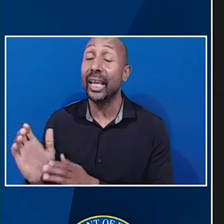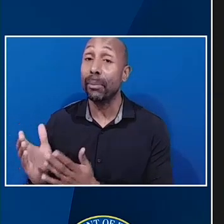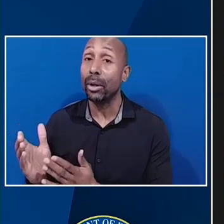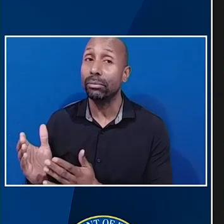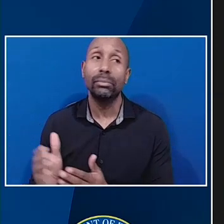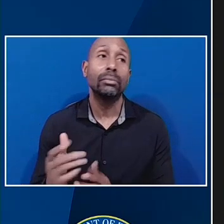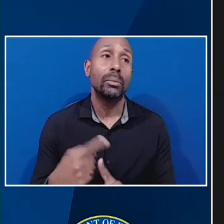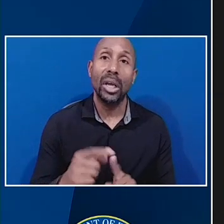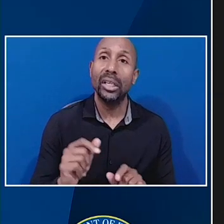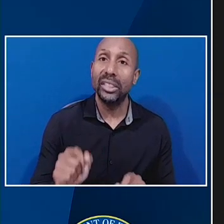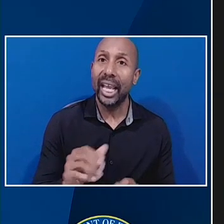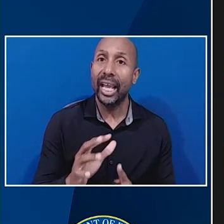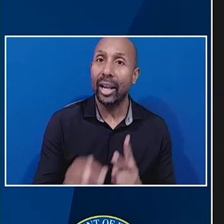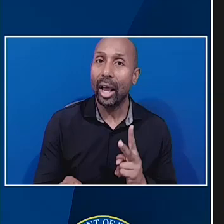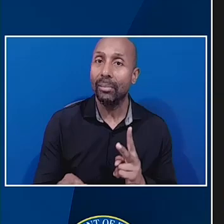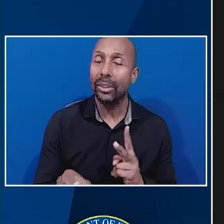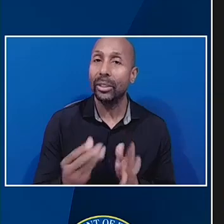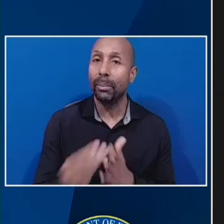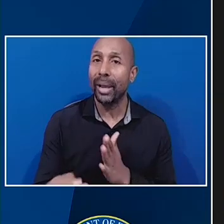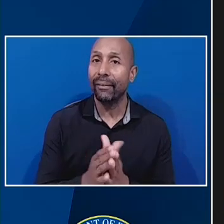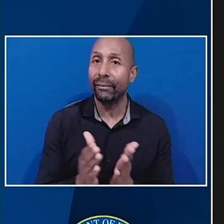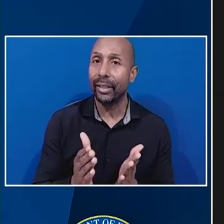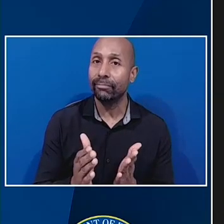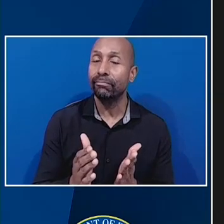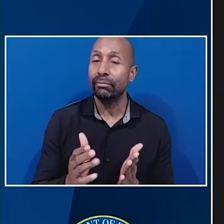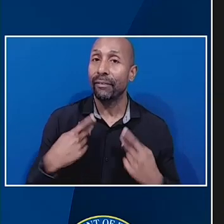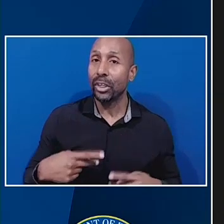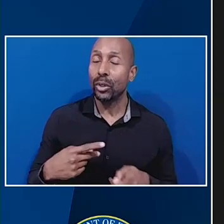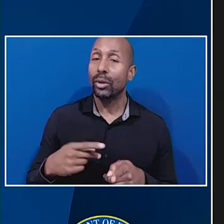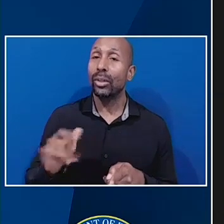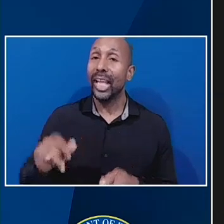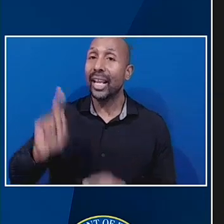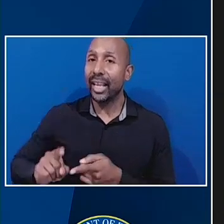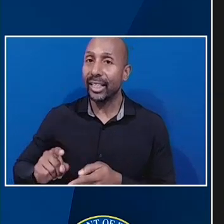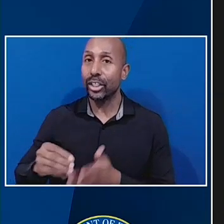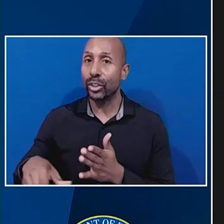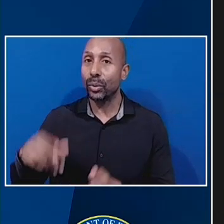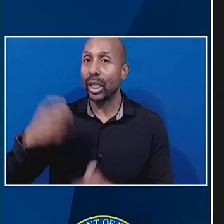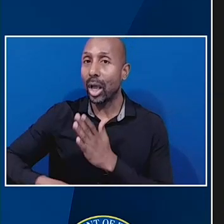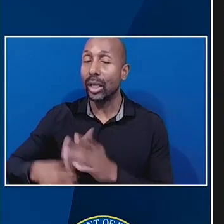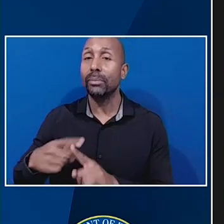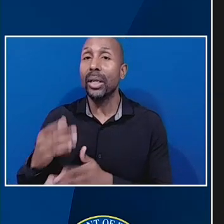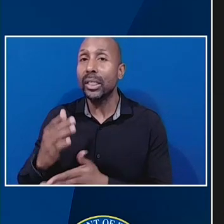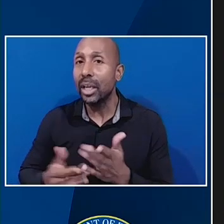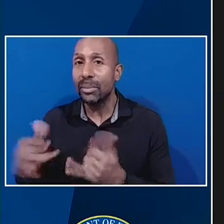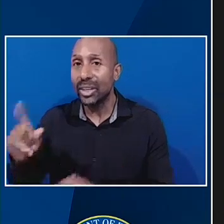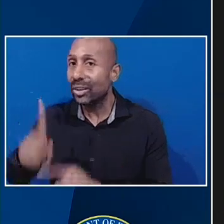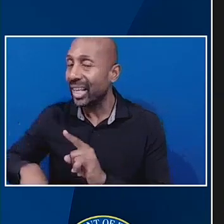reduced our cost for- reduced cost for our students, that some of them still cannot afford to buy their materials by the first